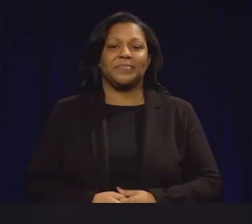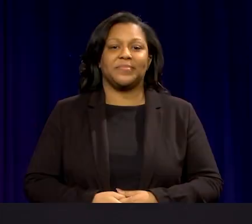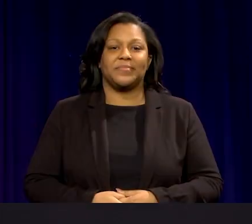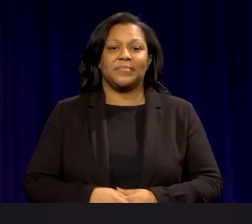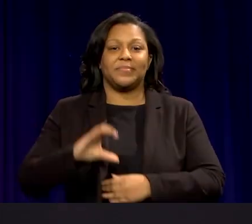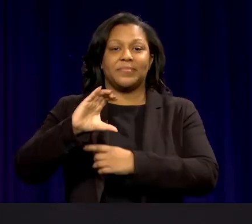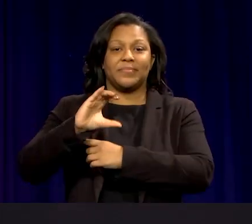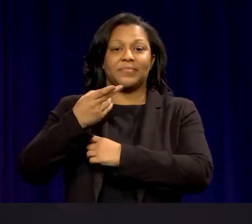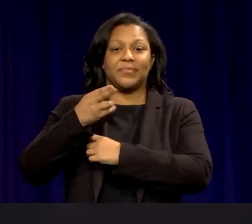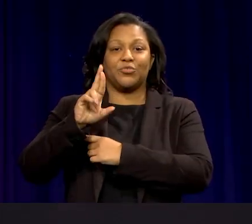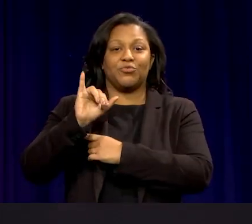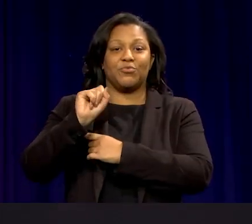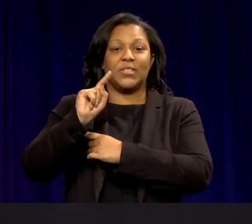Christine Morgan.